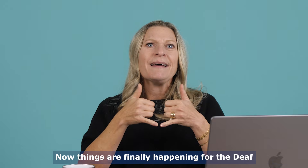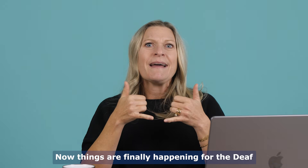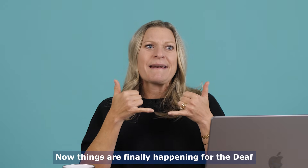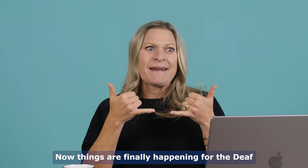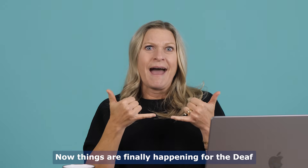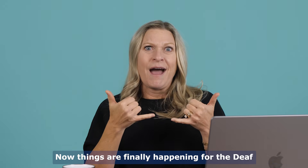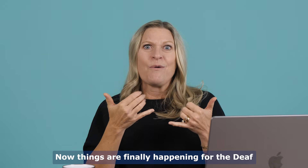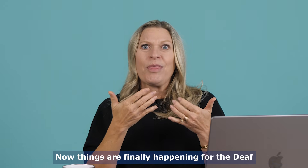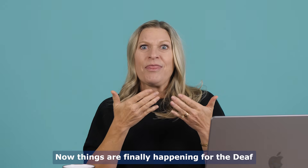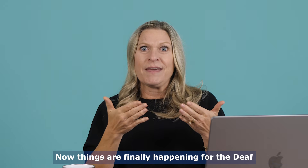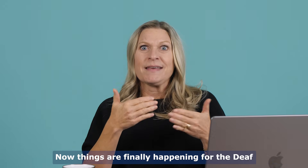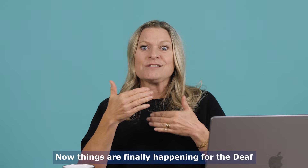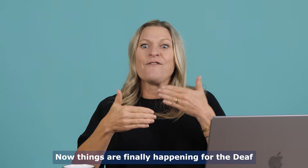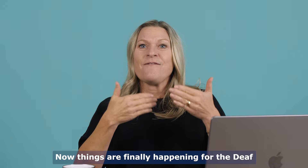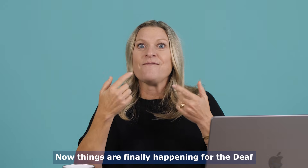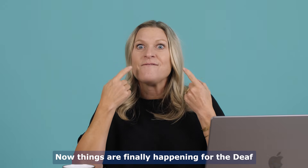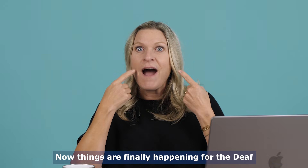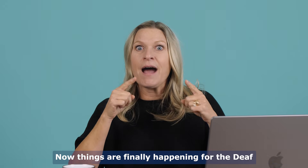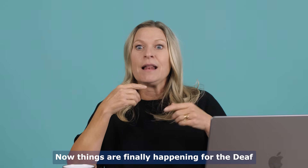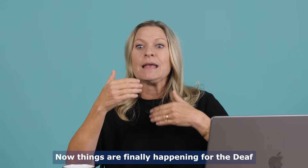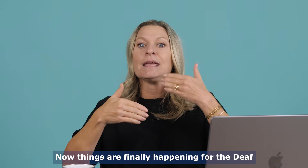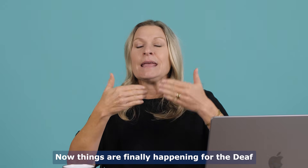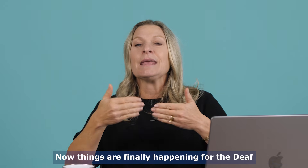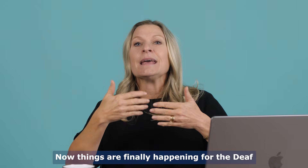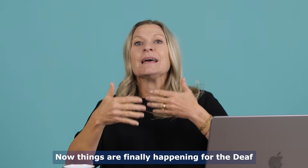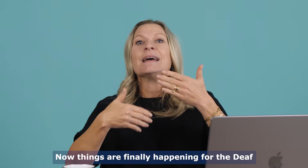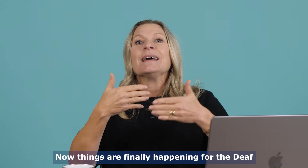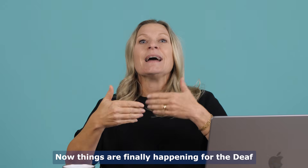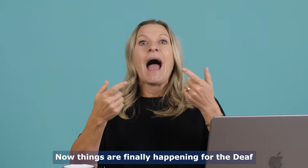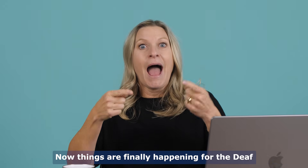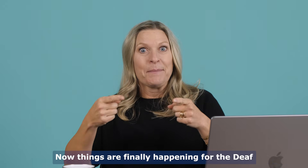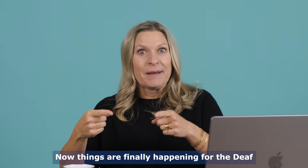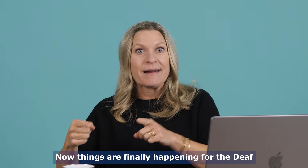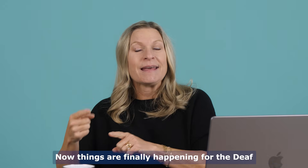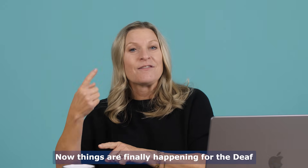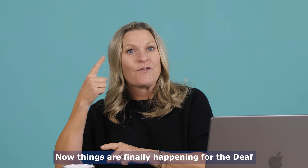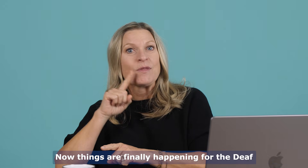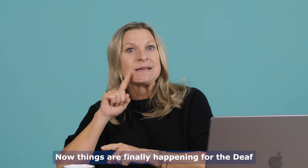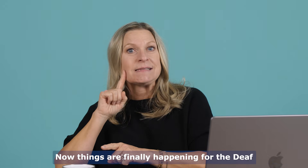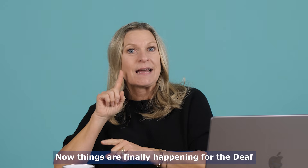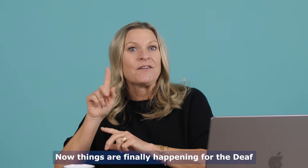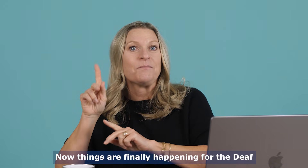Now things are finally happening for the Deaf